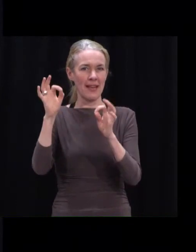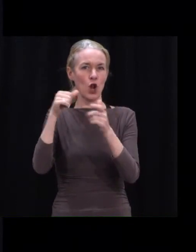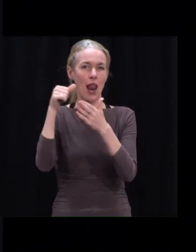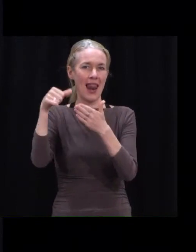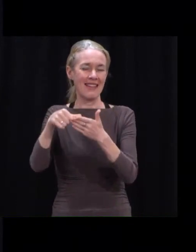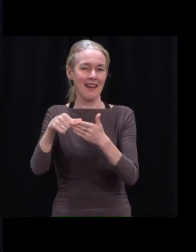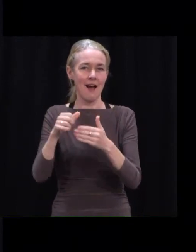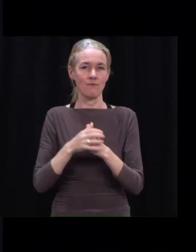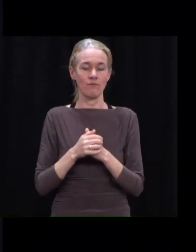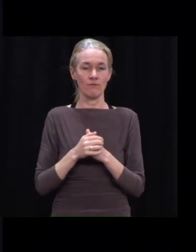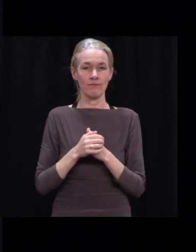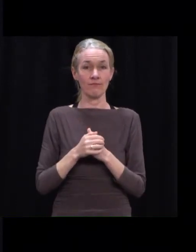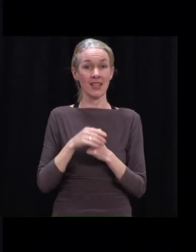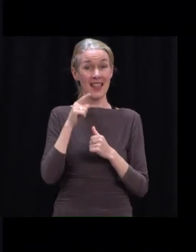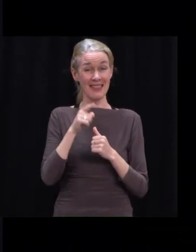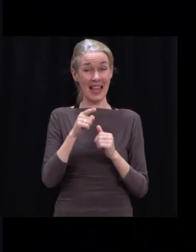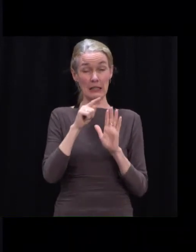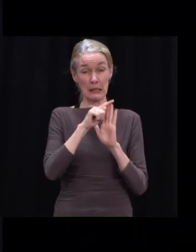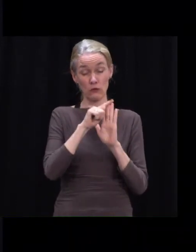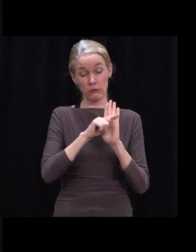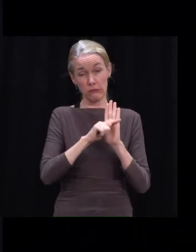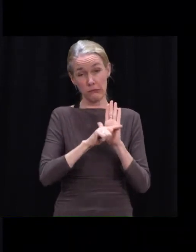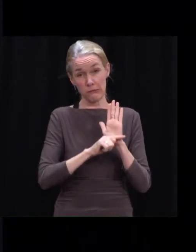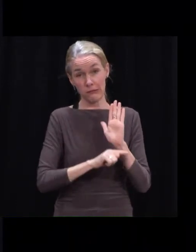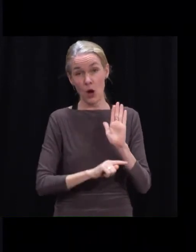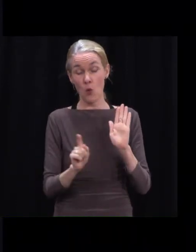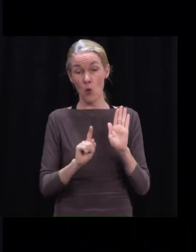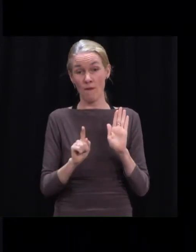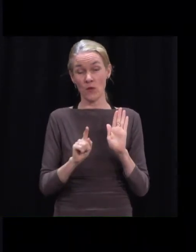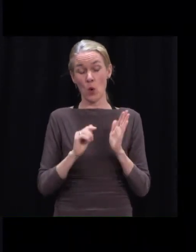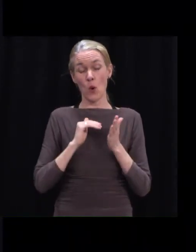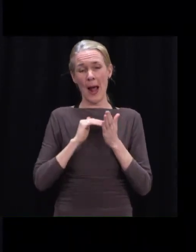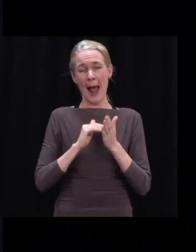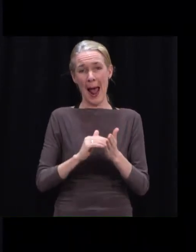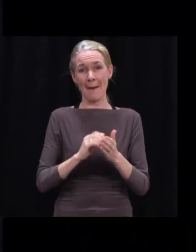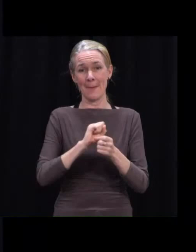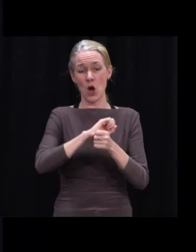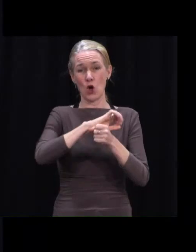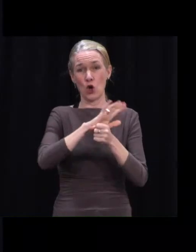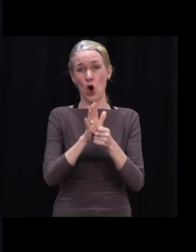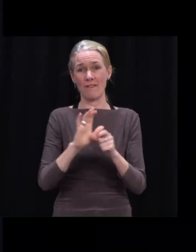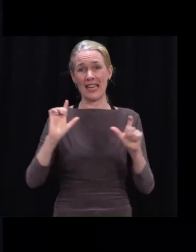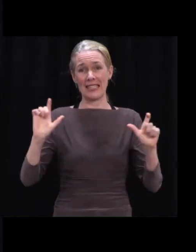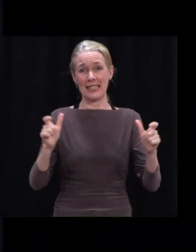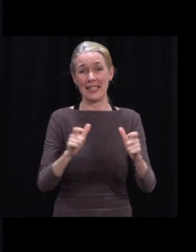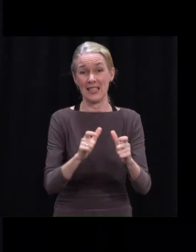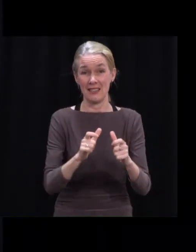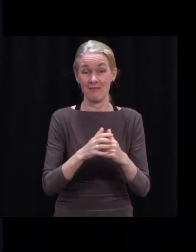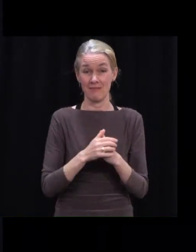If you haven't applied also, you can do so. A quick reminder